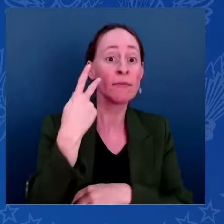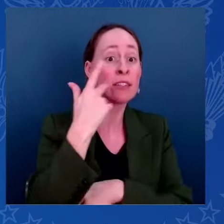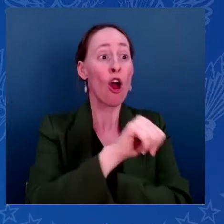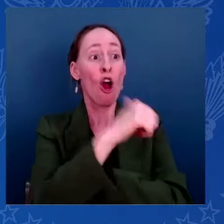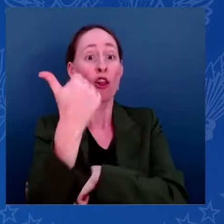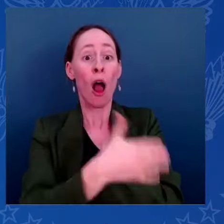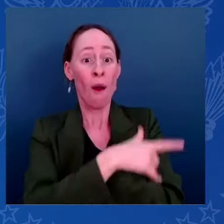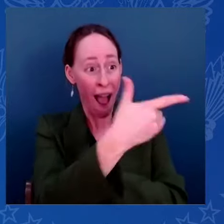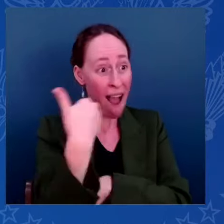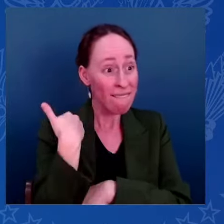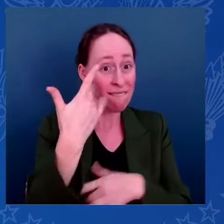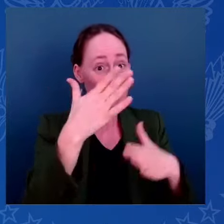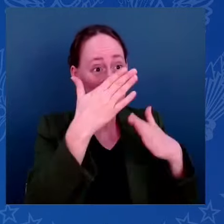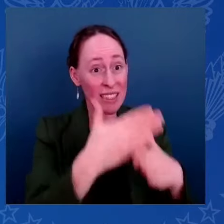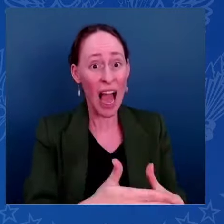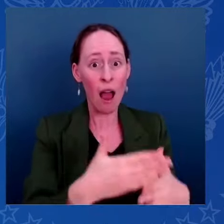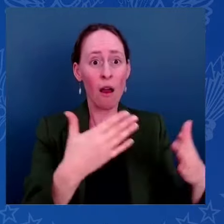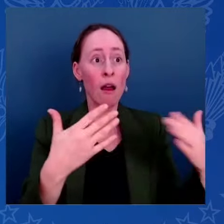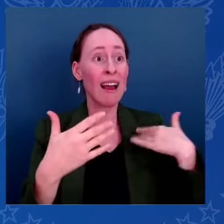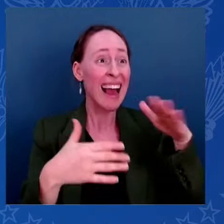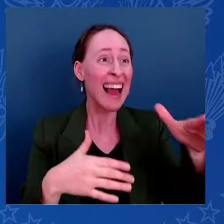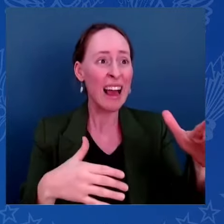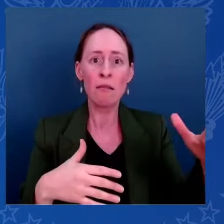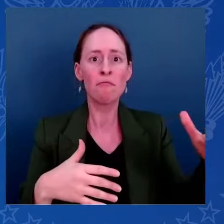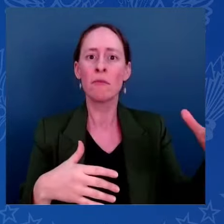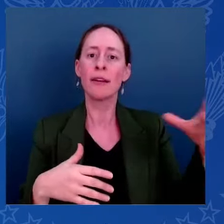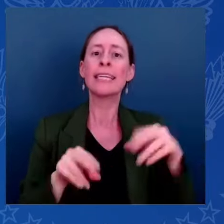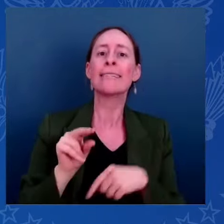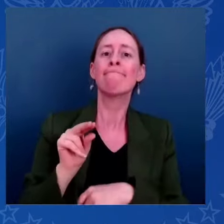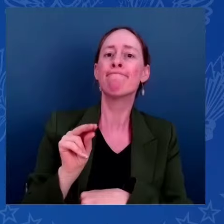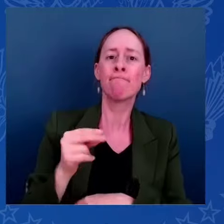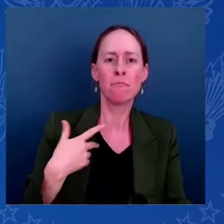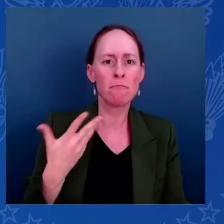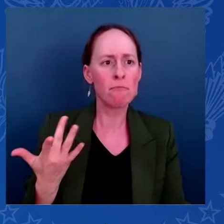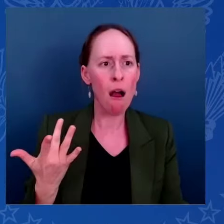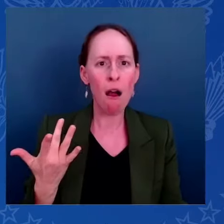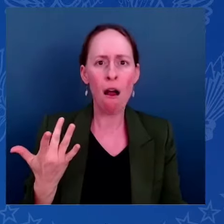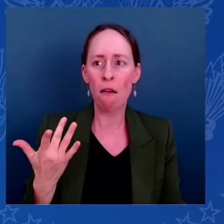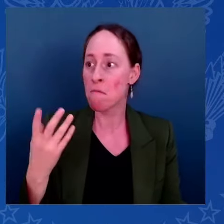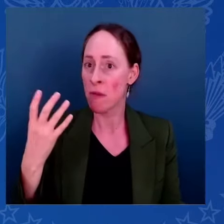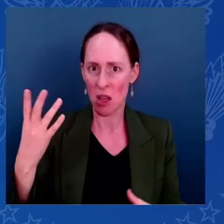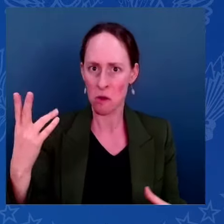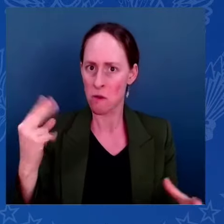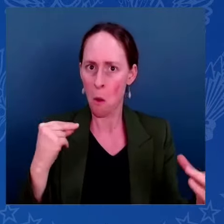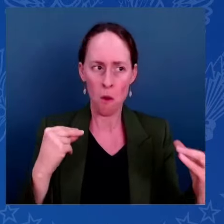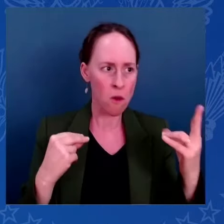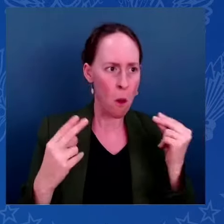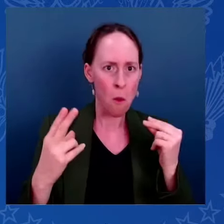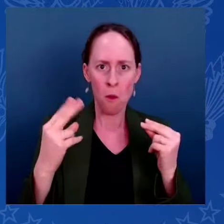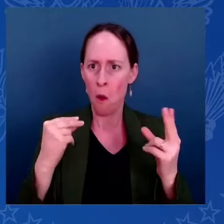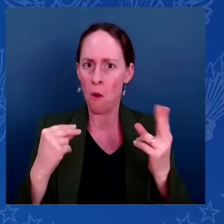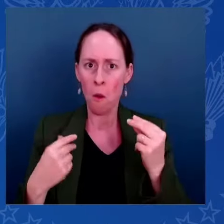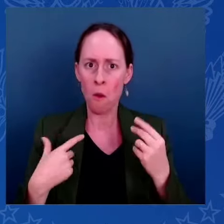They were not sharing the information, even though funding from the federal government would give it -- required sharing, but it wasn't happening.